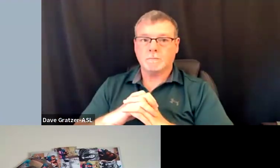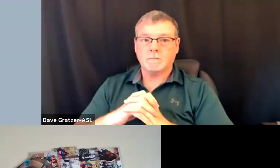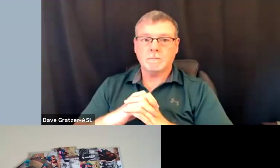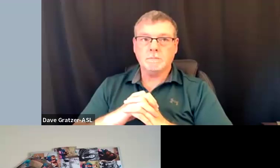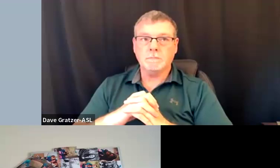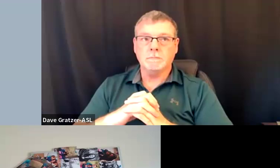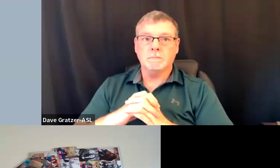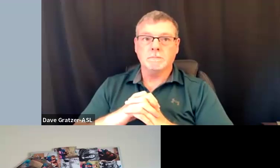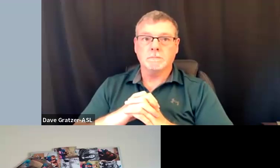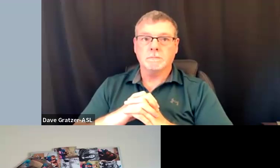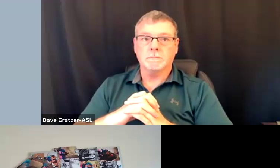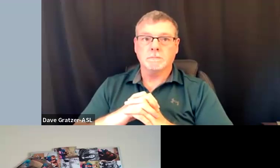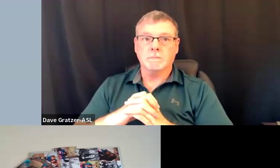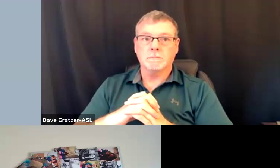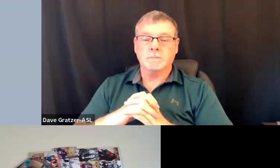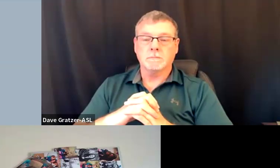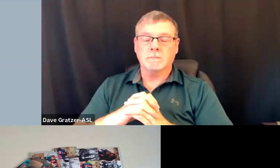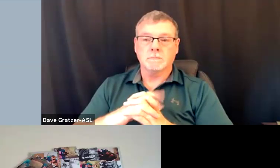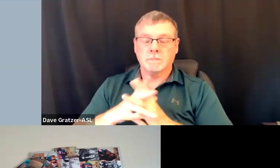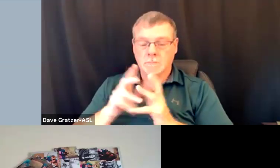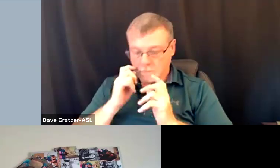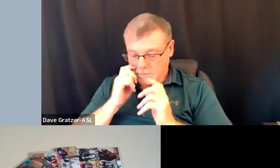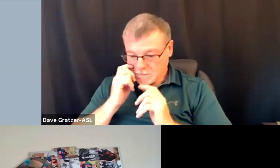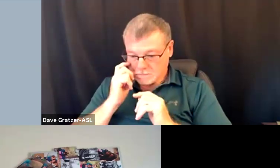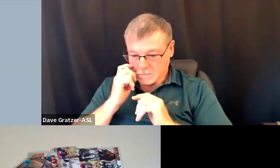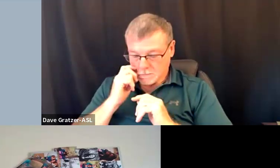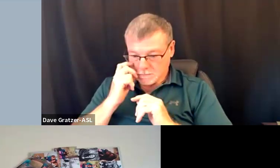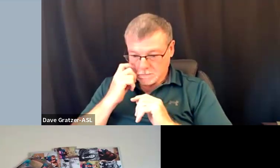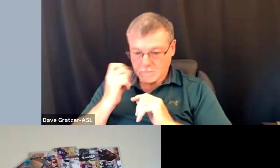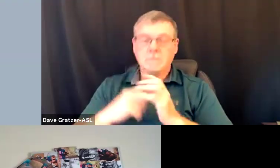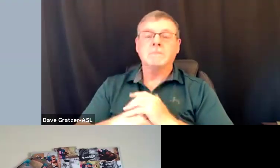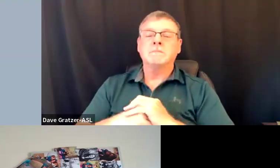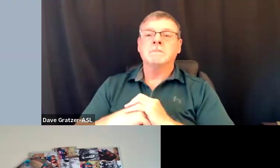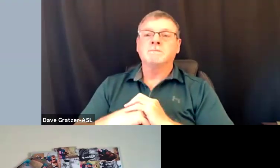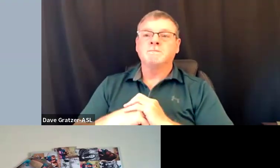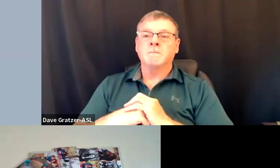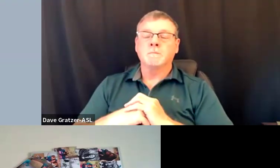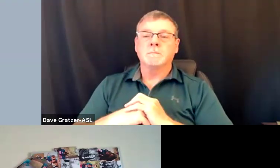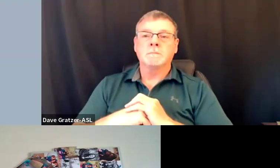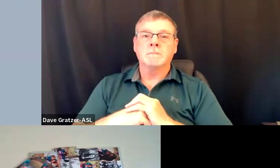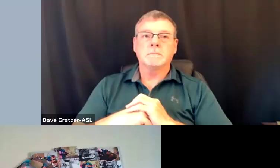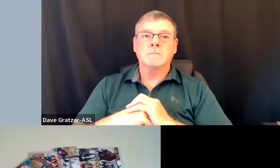Great. Thanks. This next question is about tracking forms